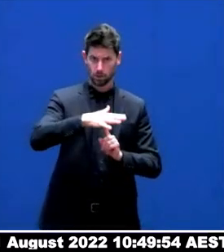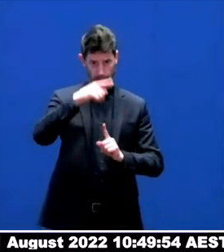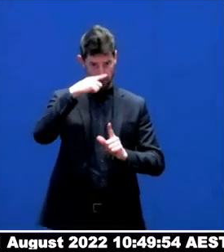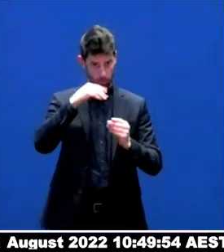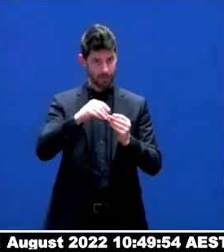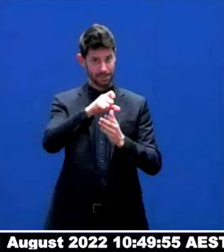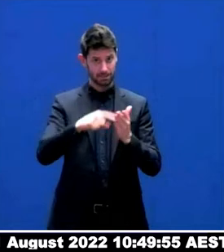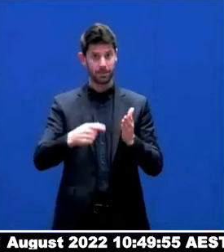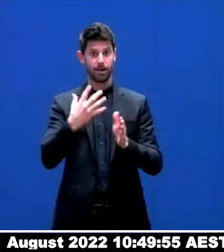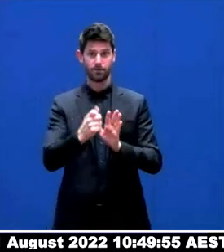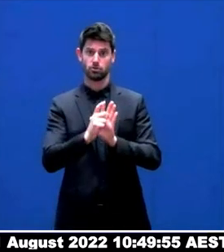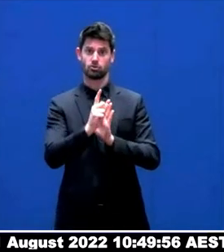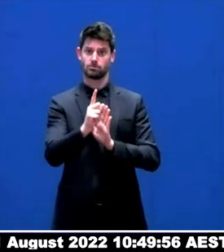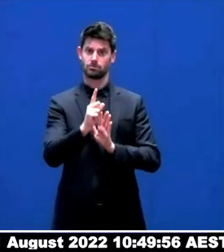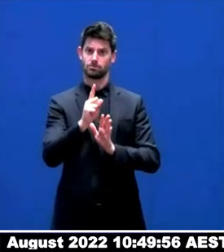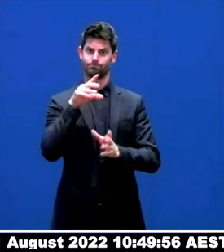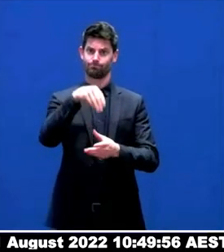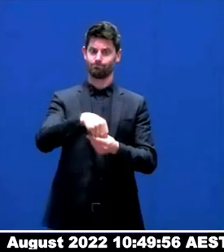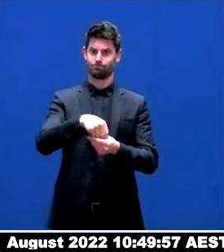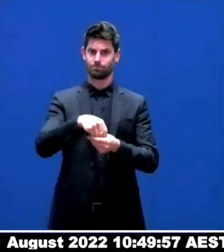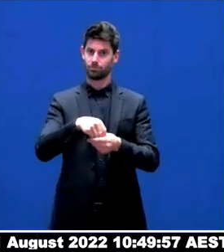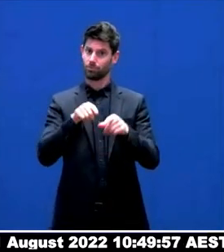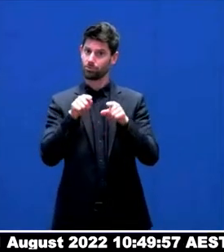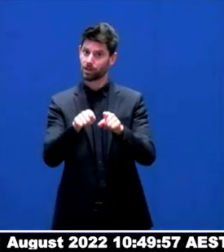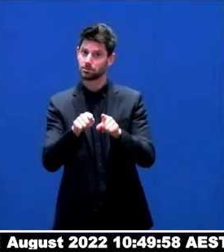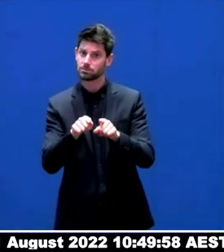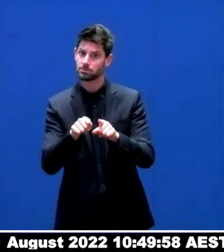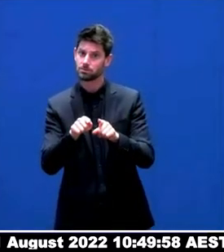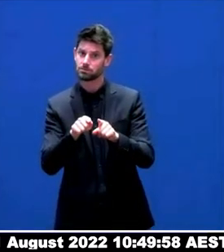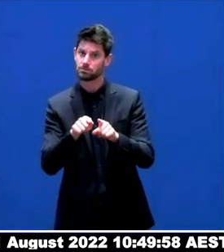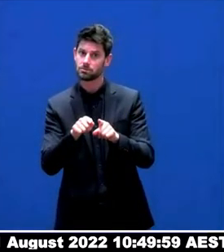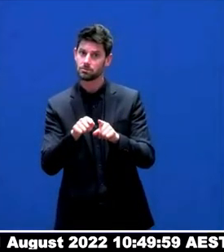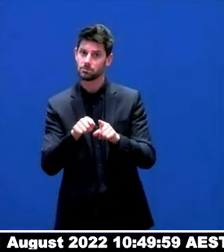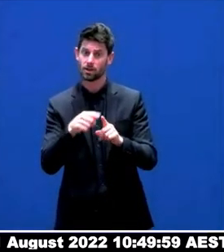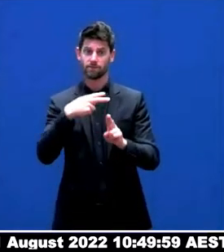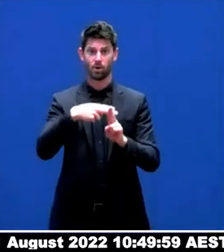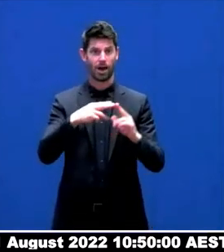represented in something as significant as a Housing Supply and Affordability Council?